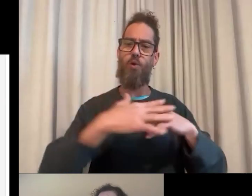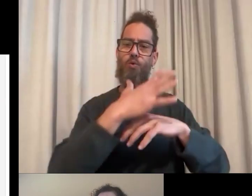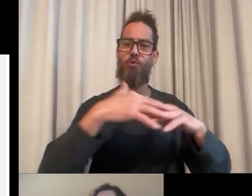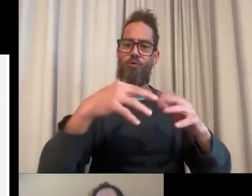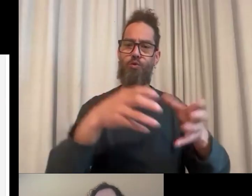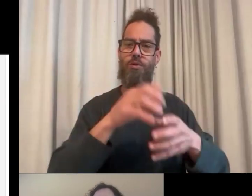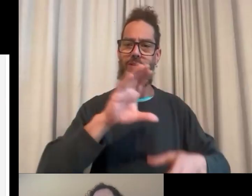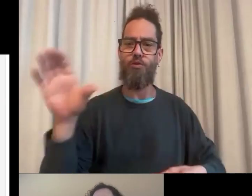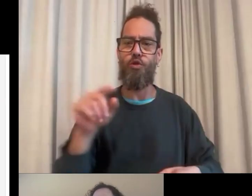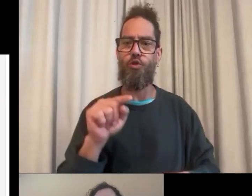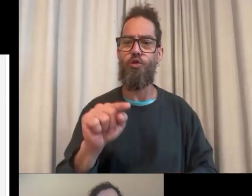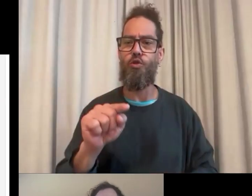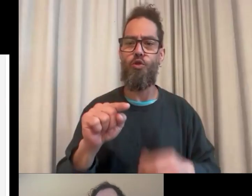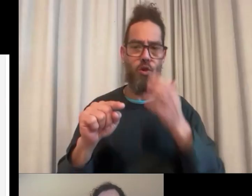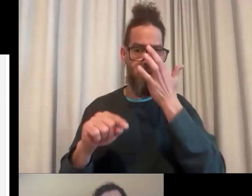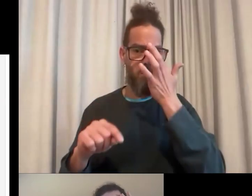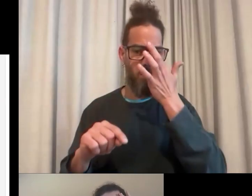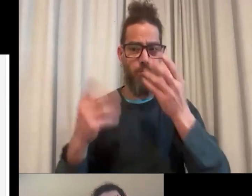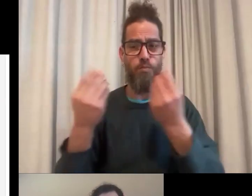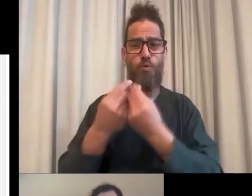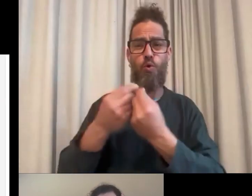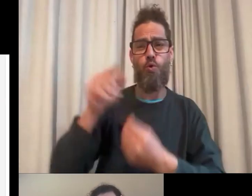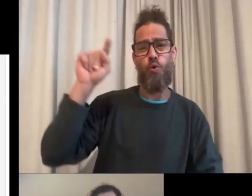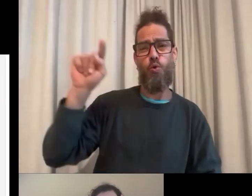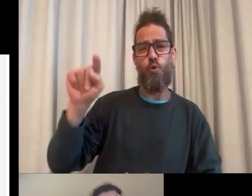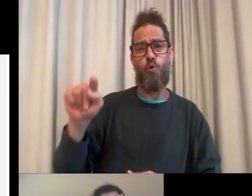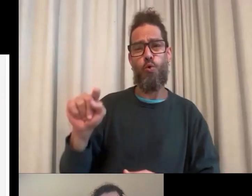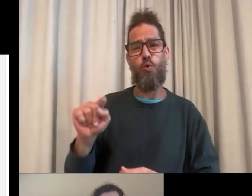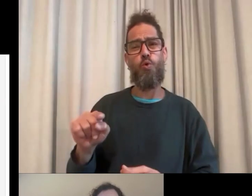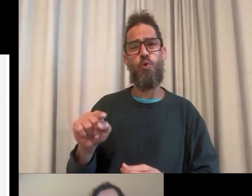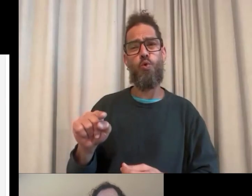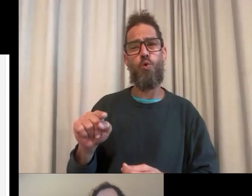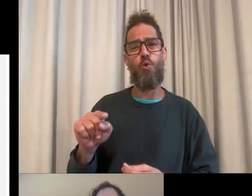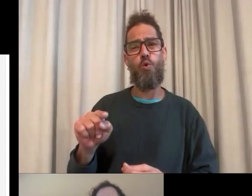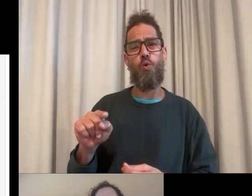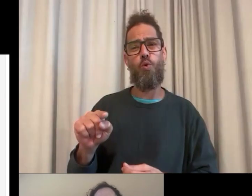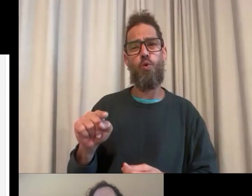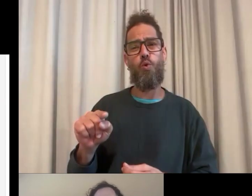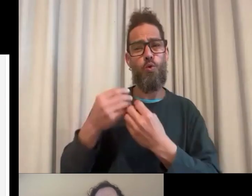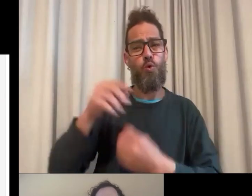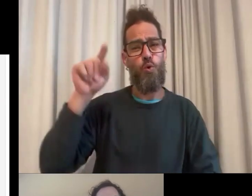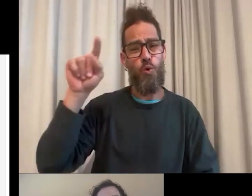But nonetheless, and we have dozens of people from the group I'm about to mention, which are people who supply stuff